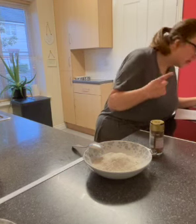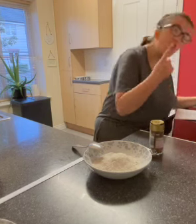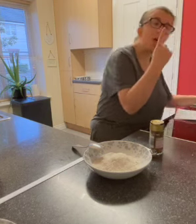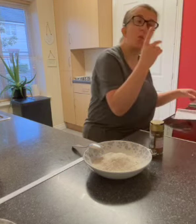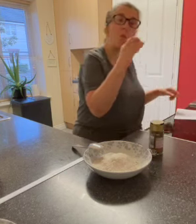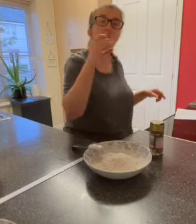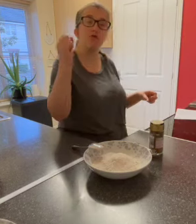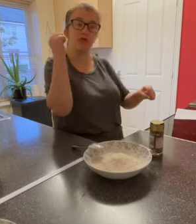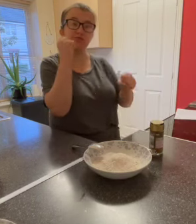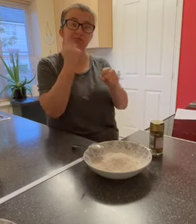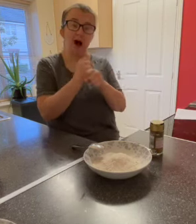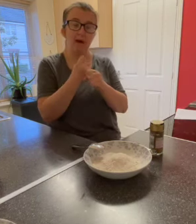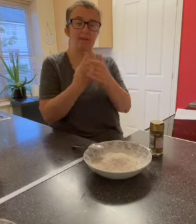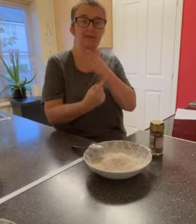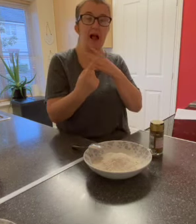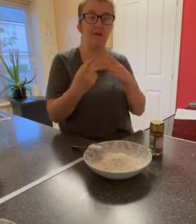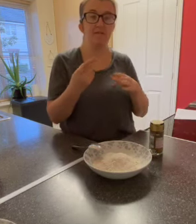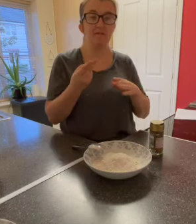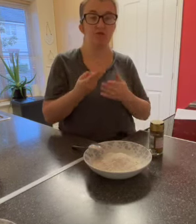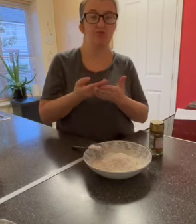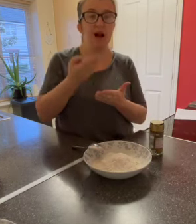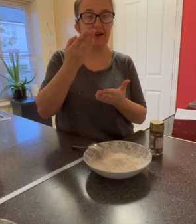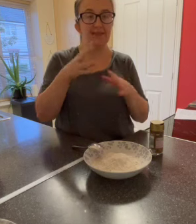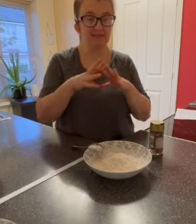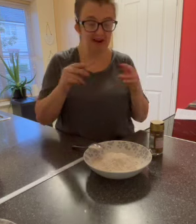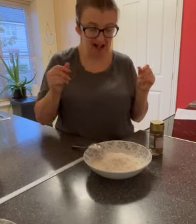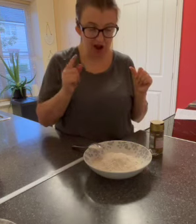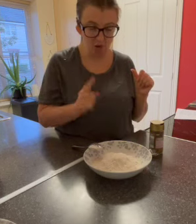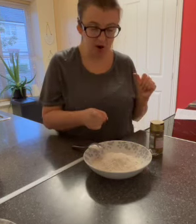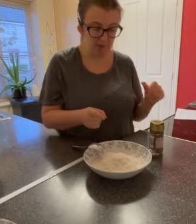100g of Self Rising Flour